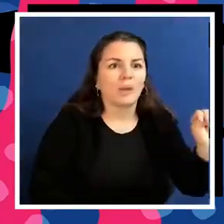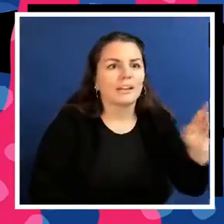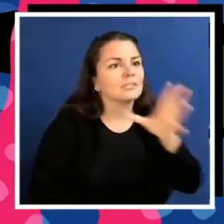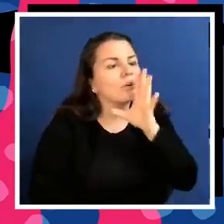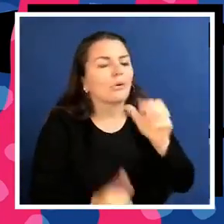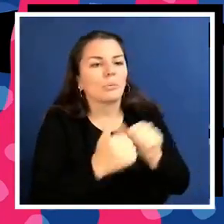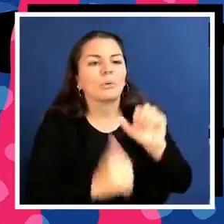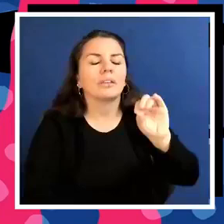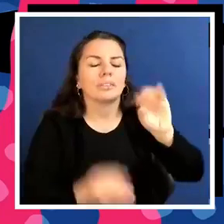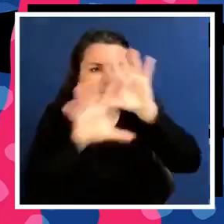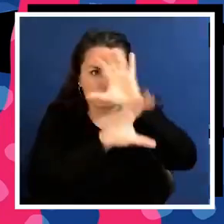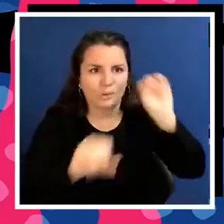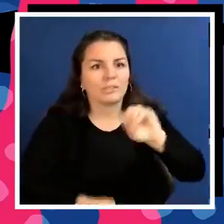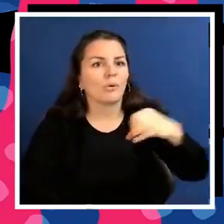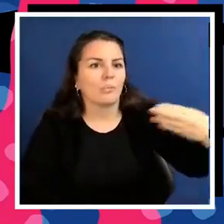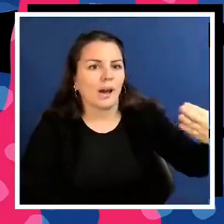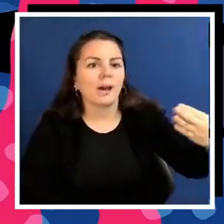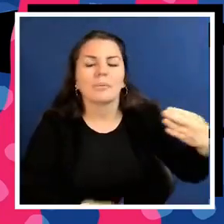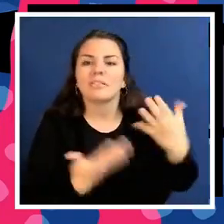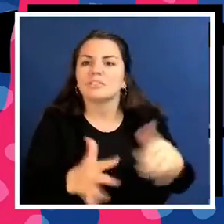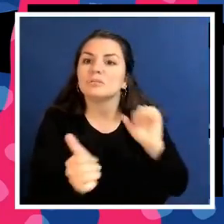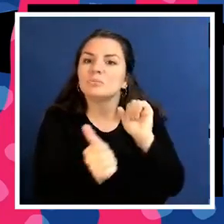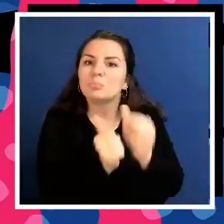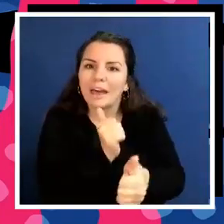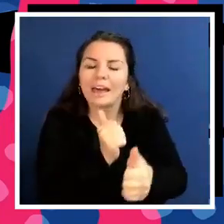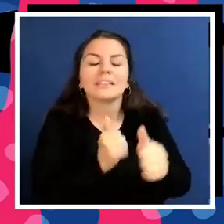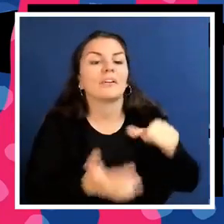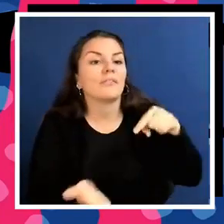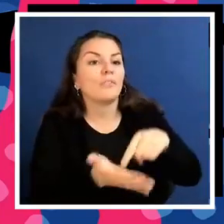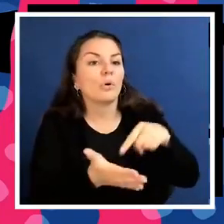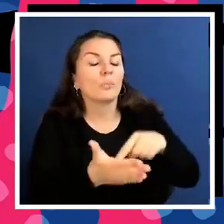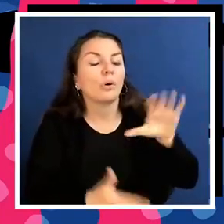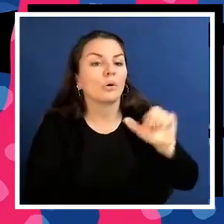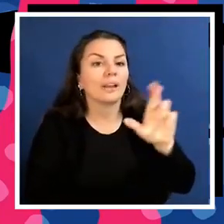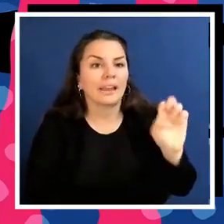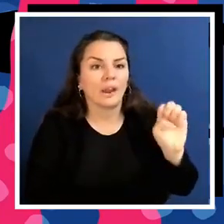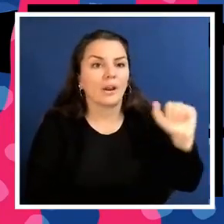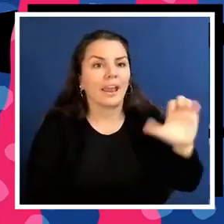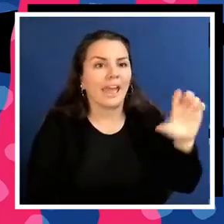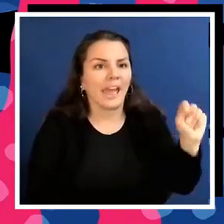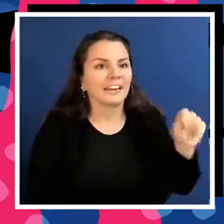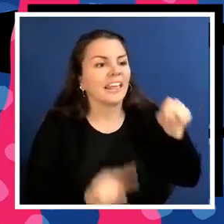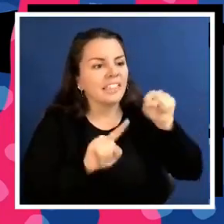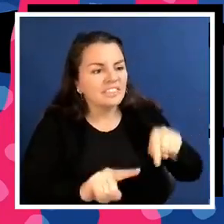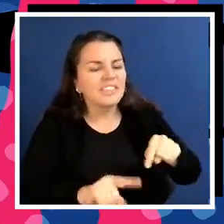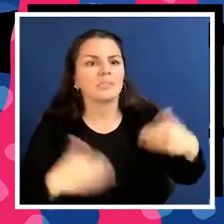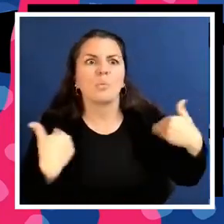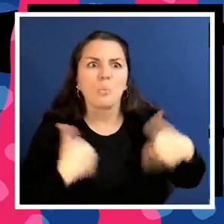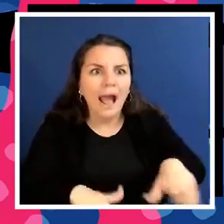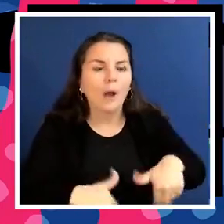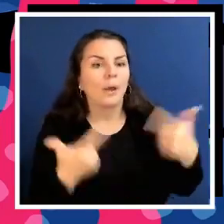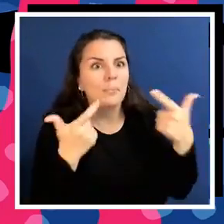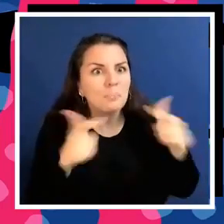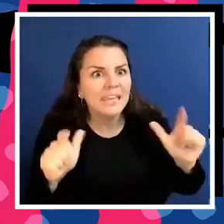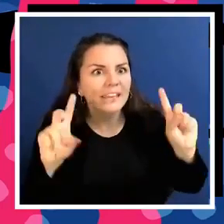TAX CREDIT.